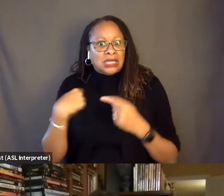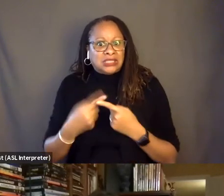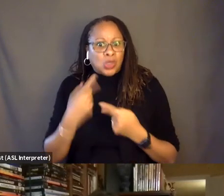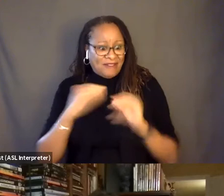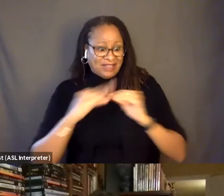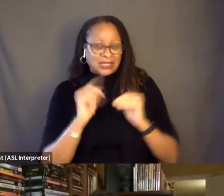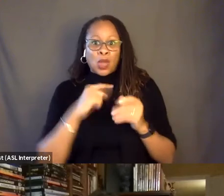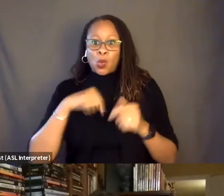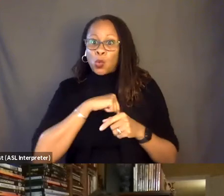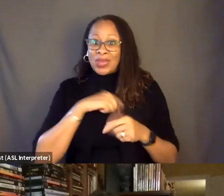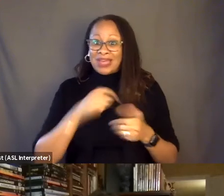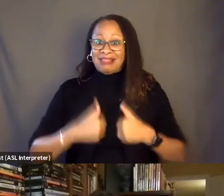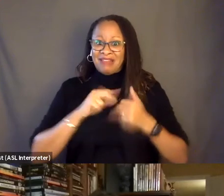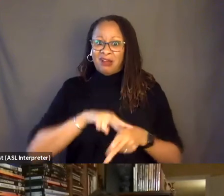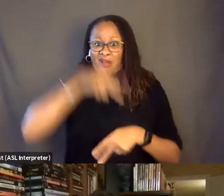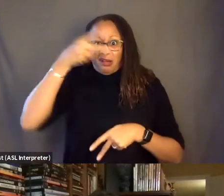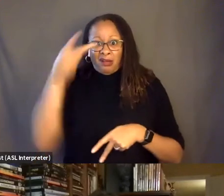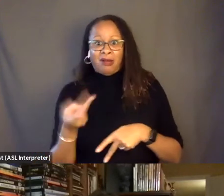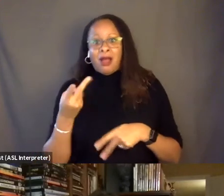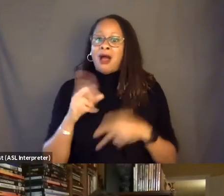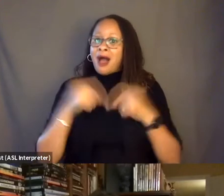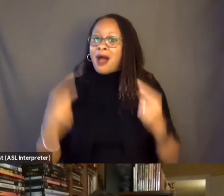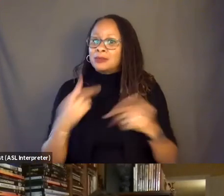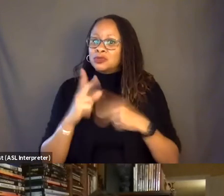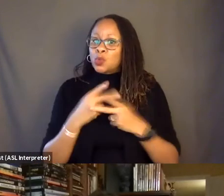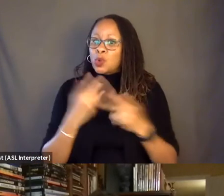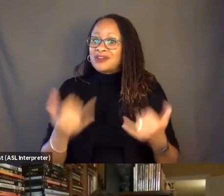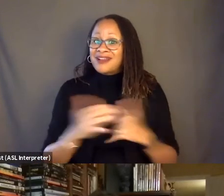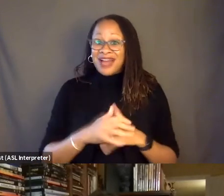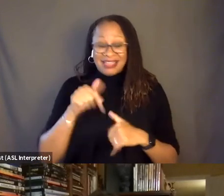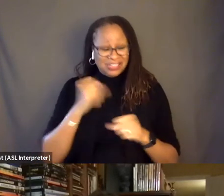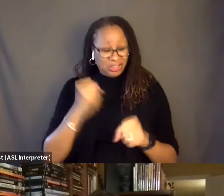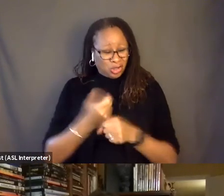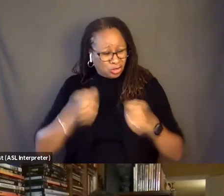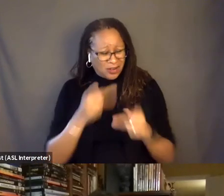You know, this is part of the reason I think I spent this year trying to find out what can we do with this?